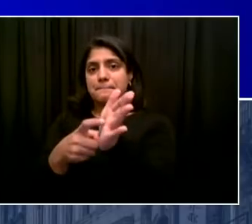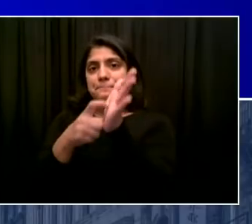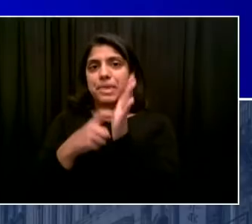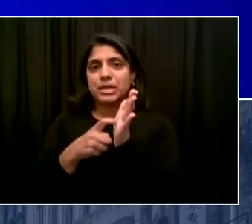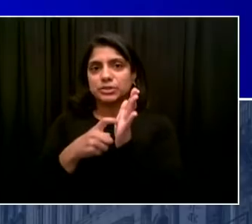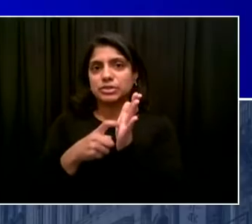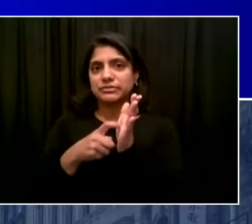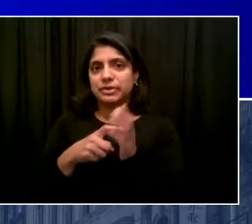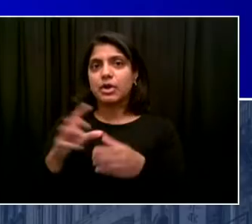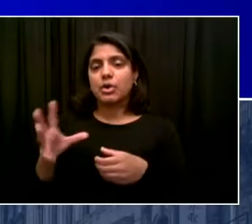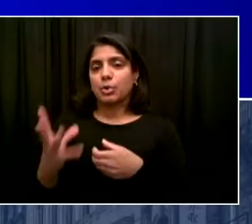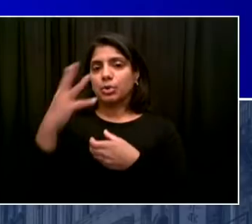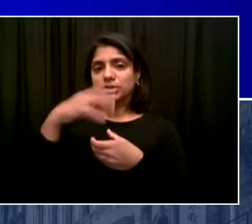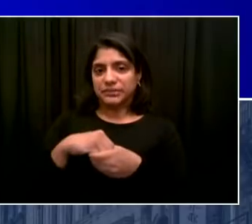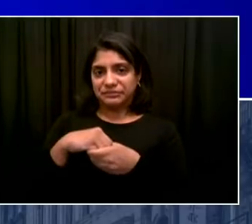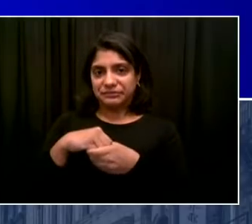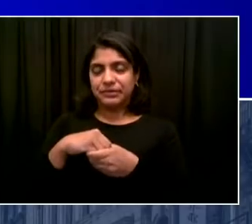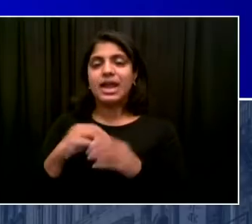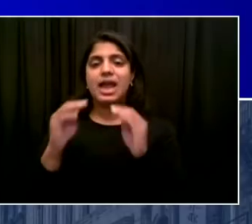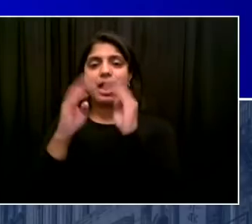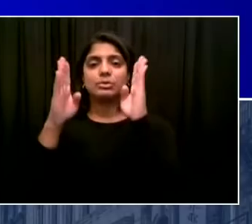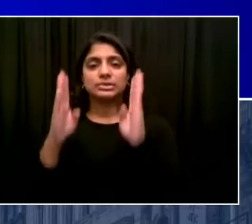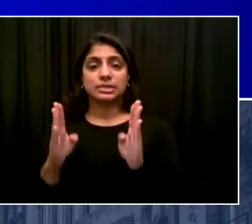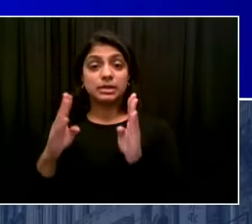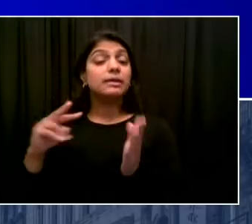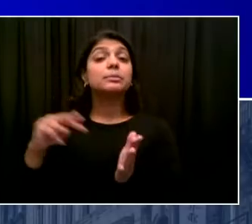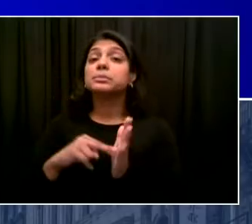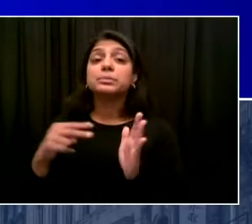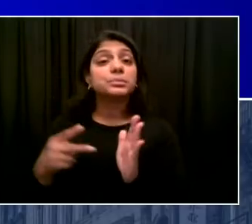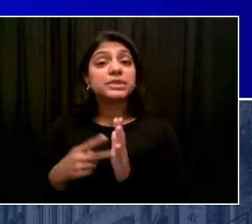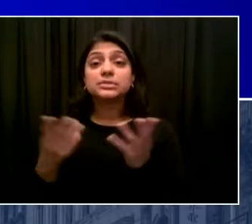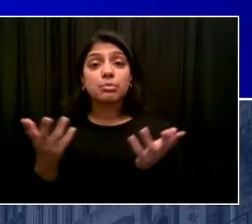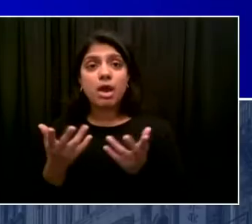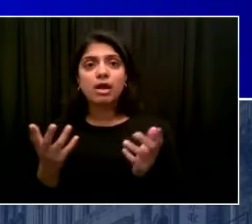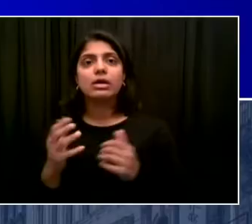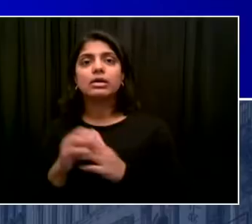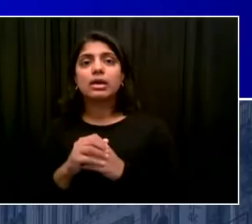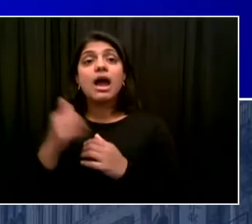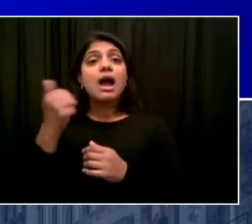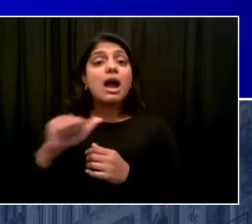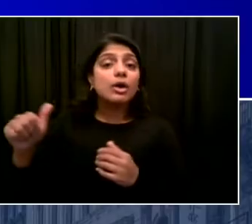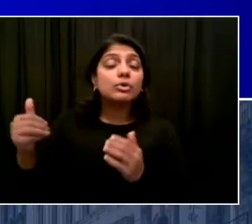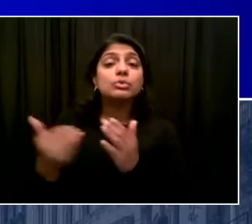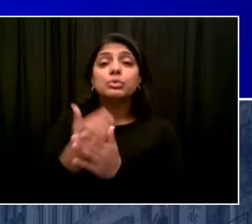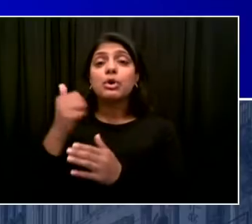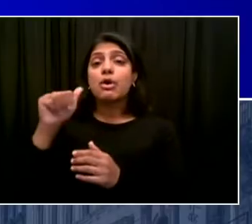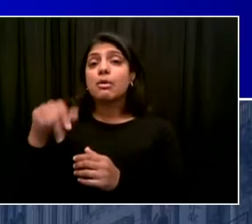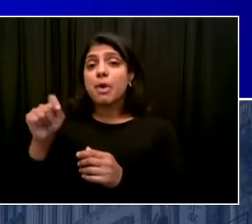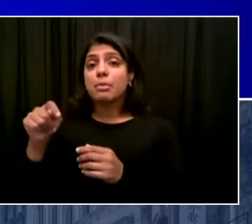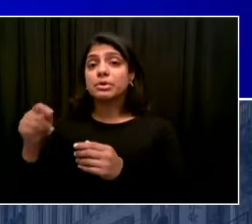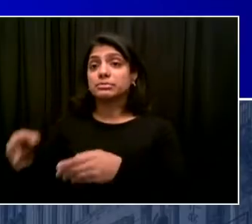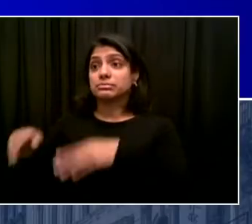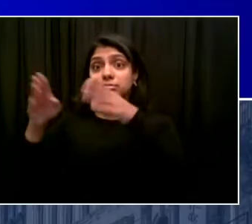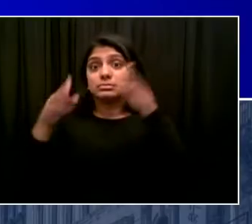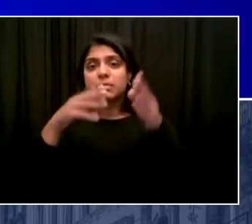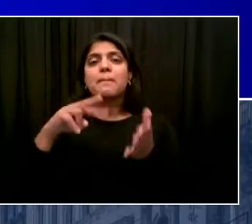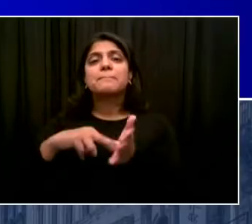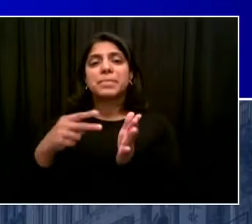HA VETO INCLUDE A NOTABLE HOUSING.